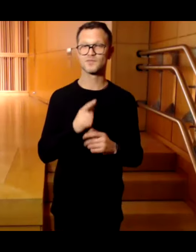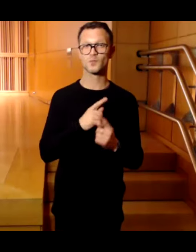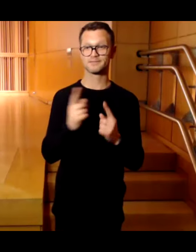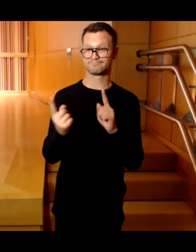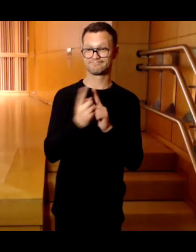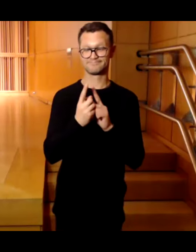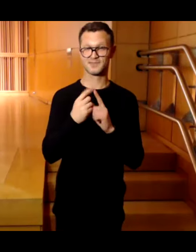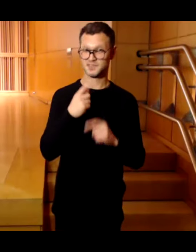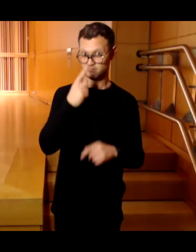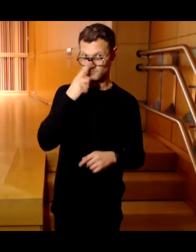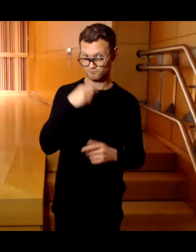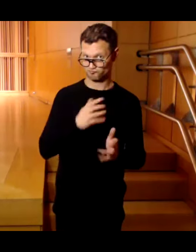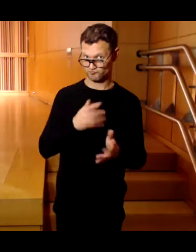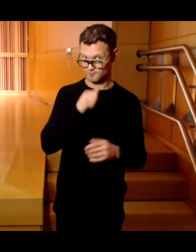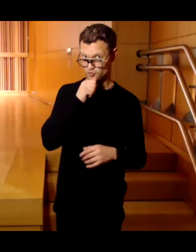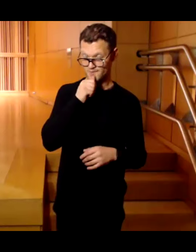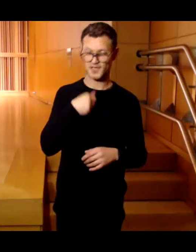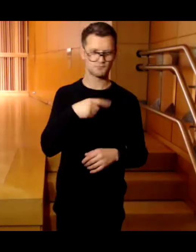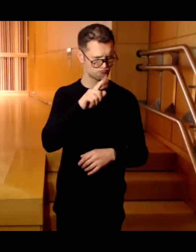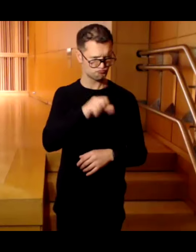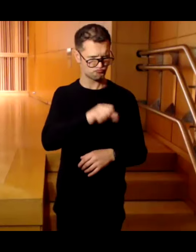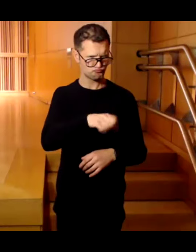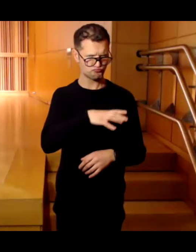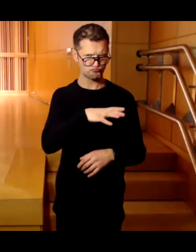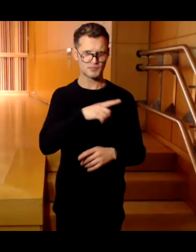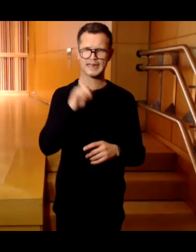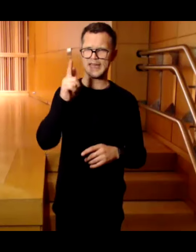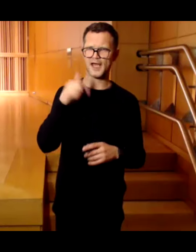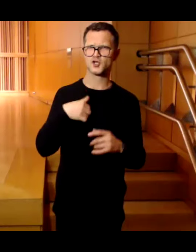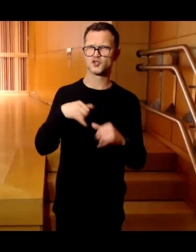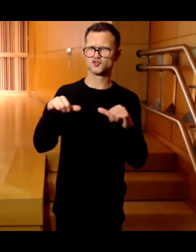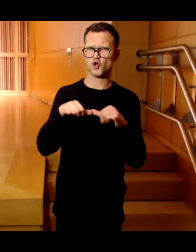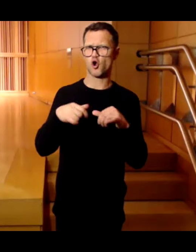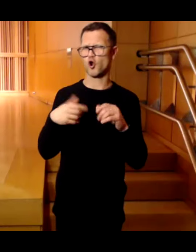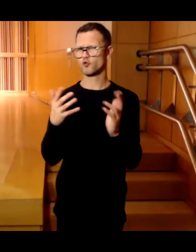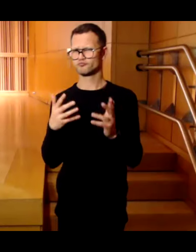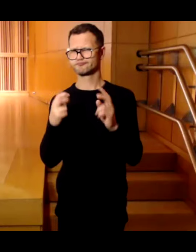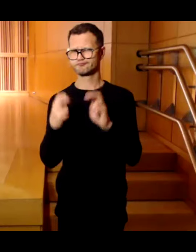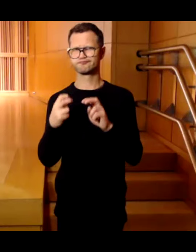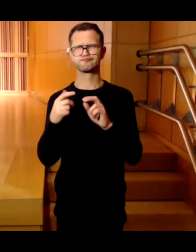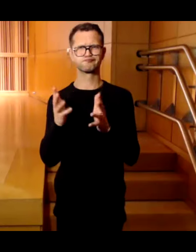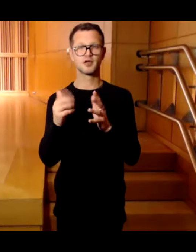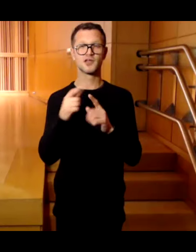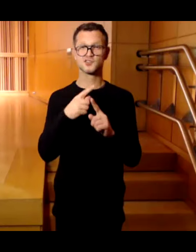And later met her in the yard. She told me that she was my relative, a member of my grandfather's family.